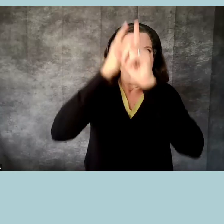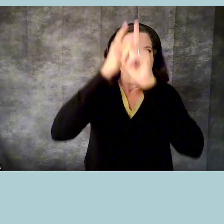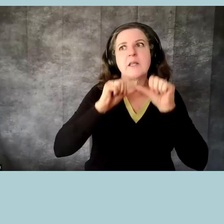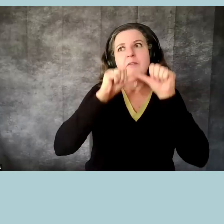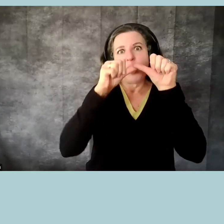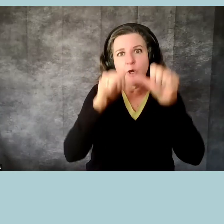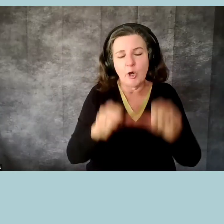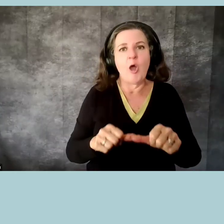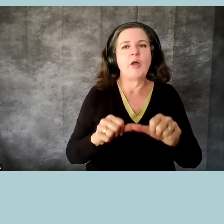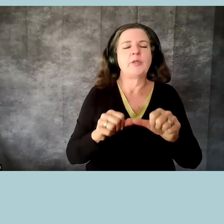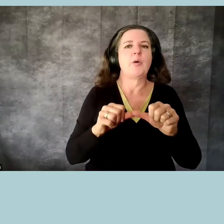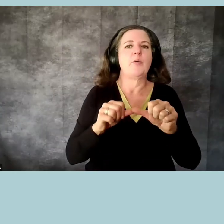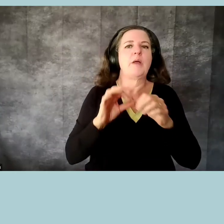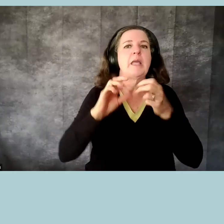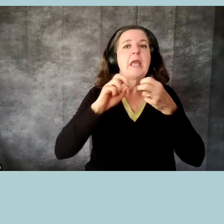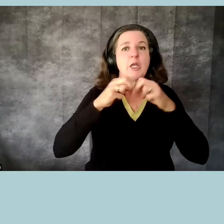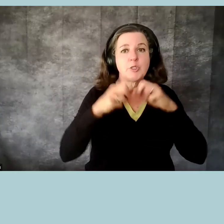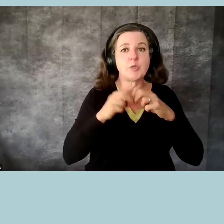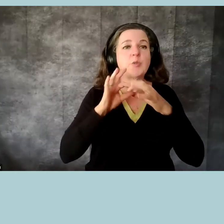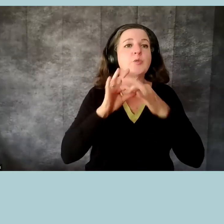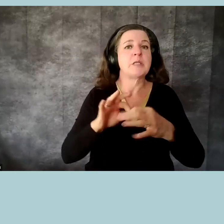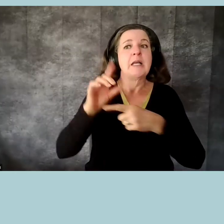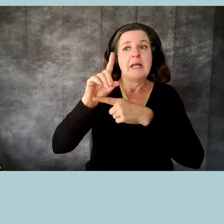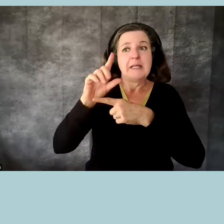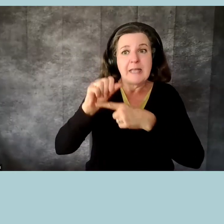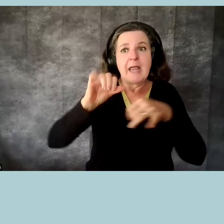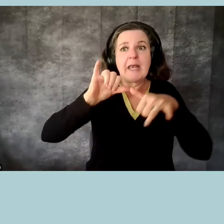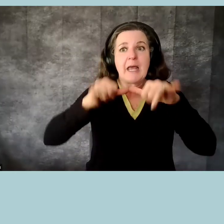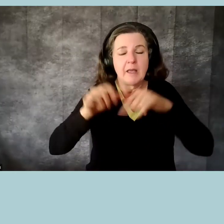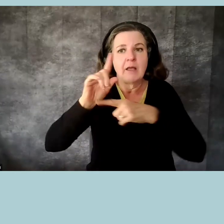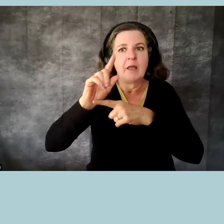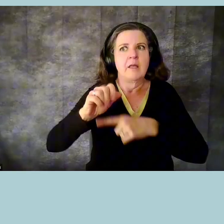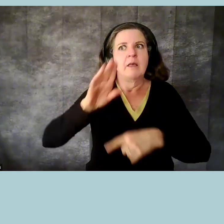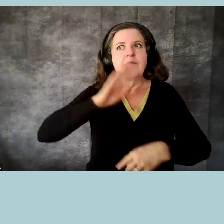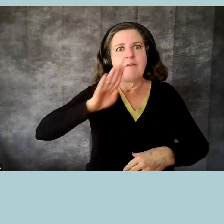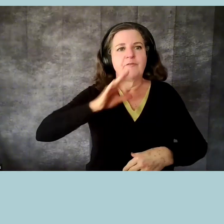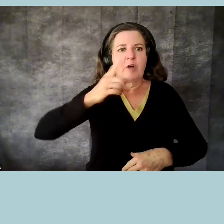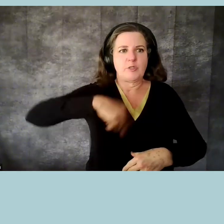measurement of disability that, you know, frustrate a lot of us as researchers, but also when we go